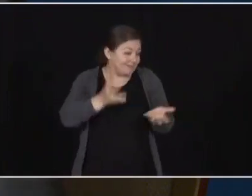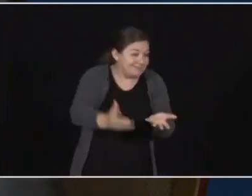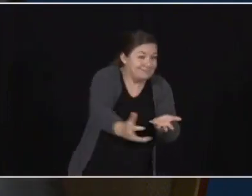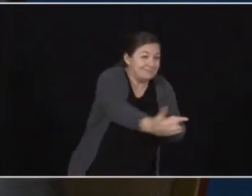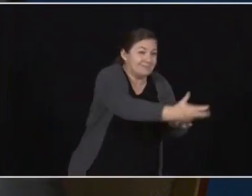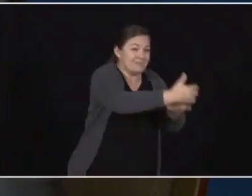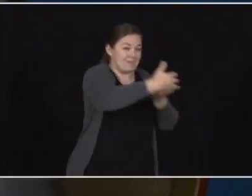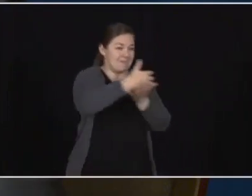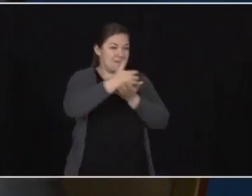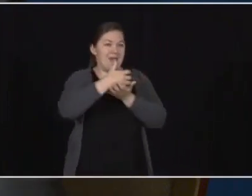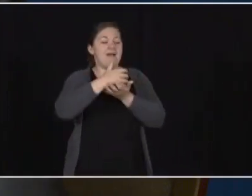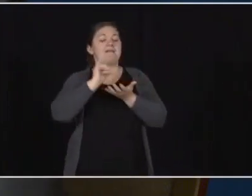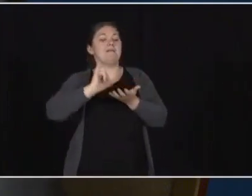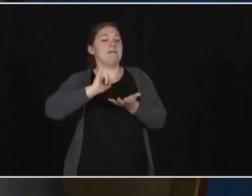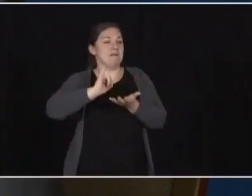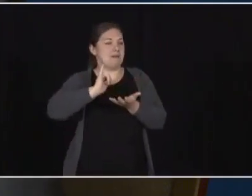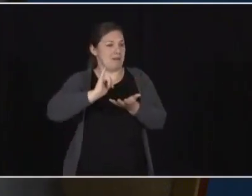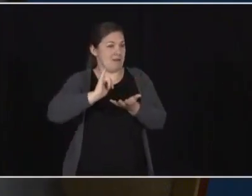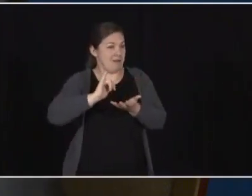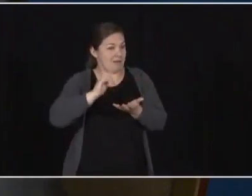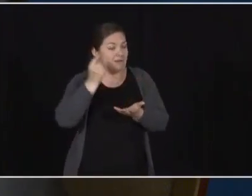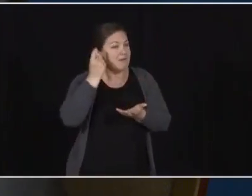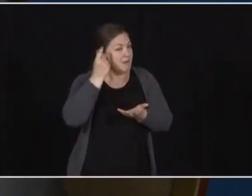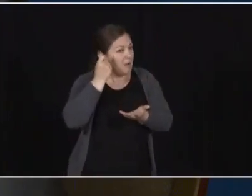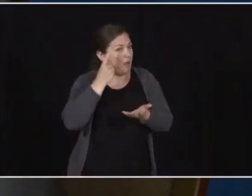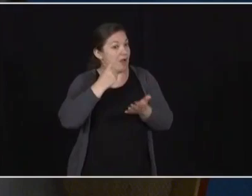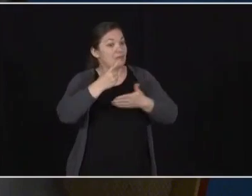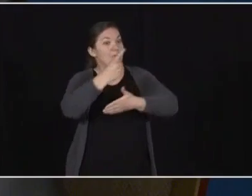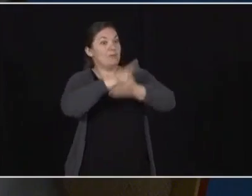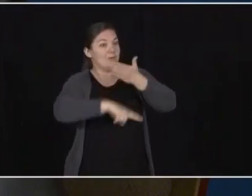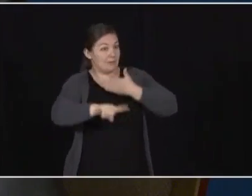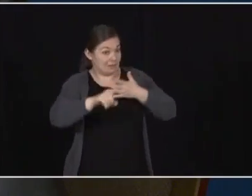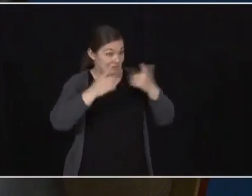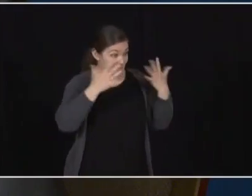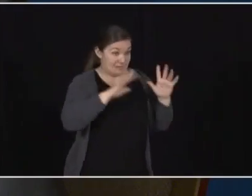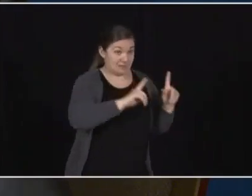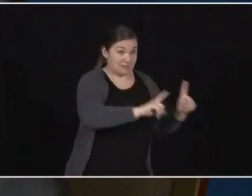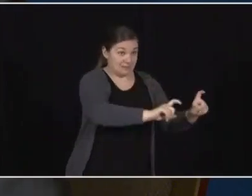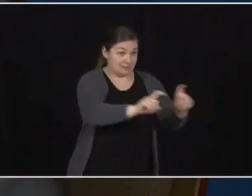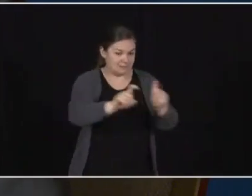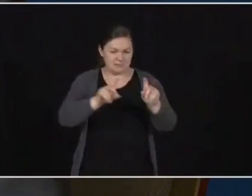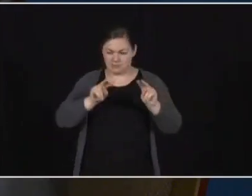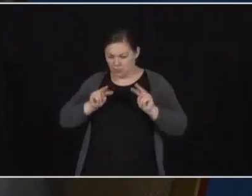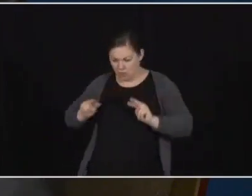and the PTS a or the plan to study at cycle. We do that with every one of these groups.